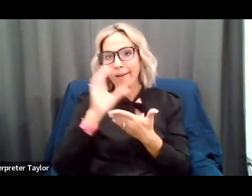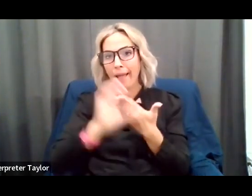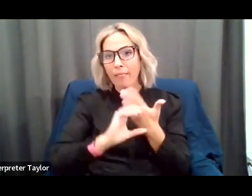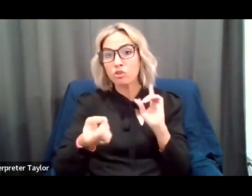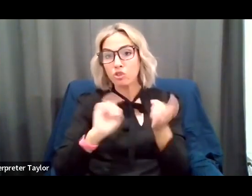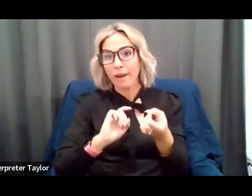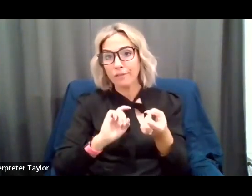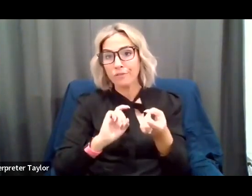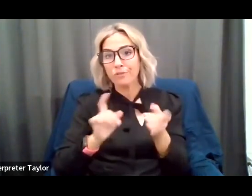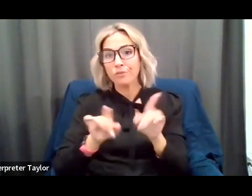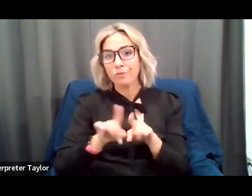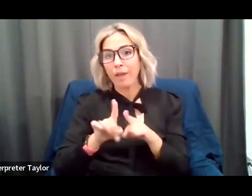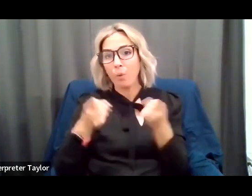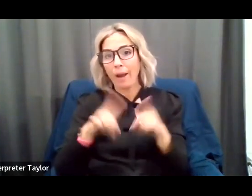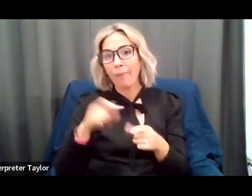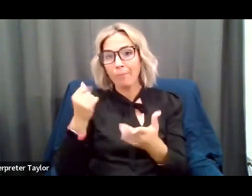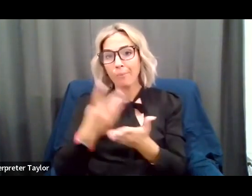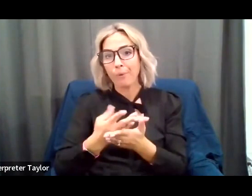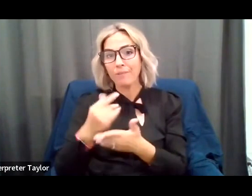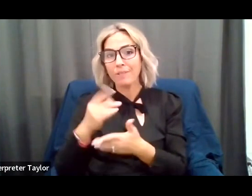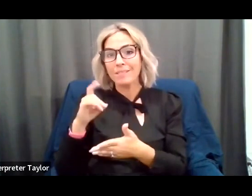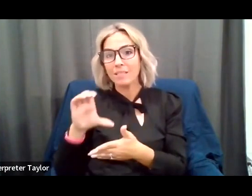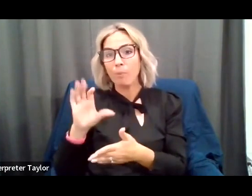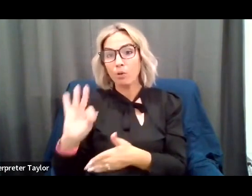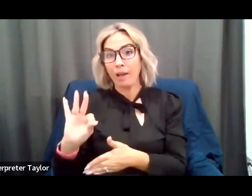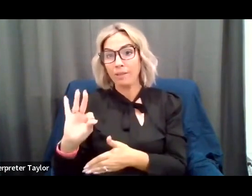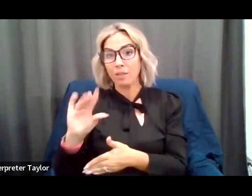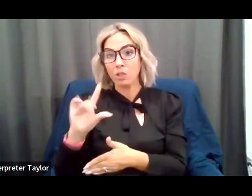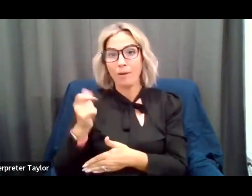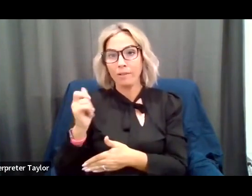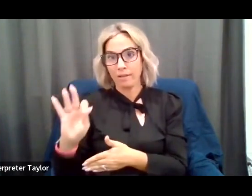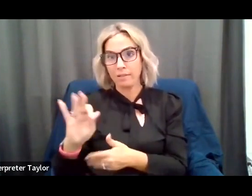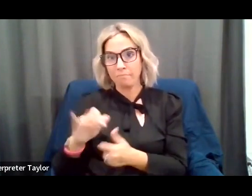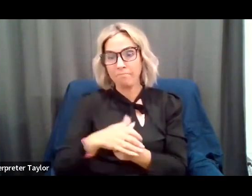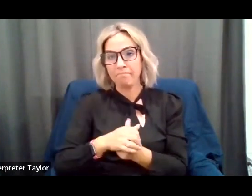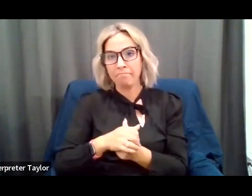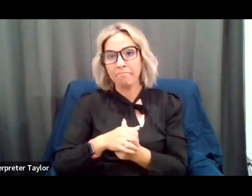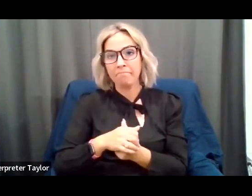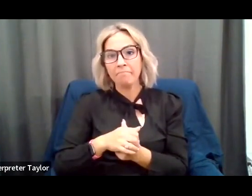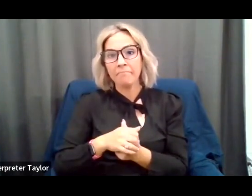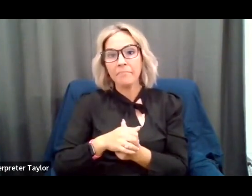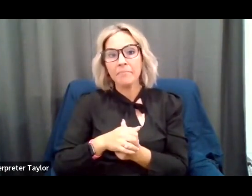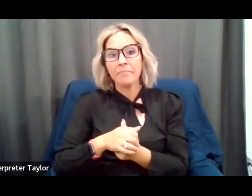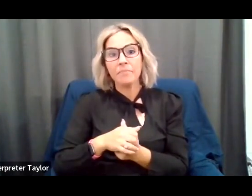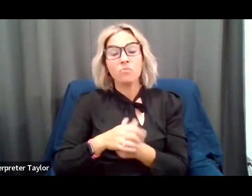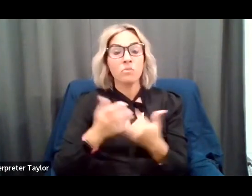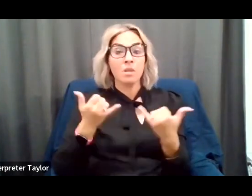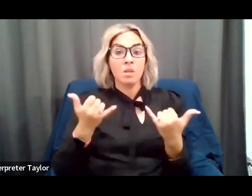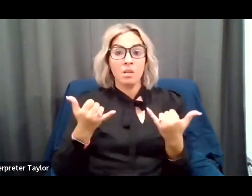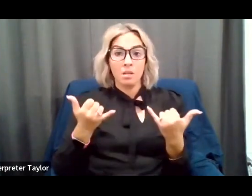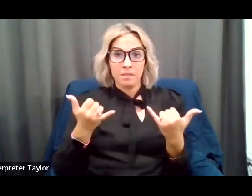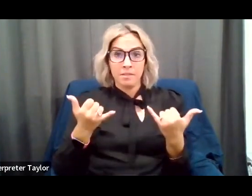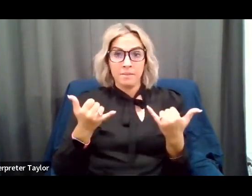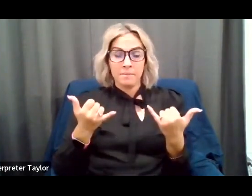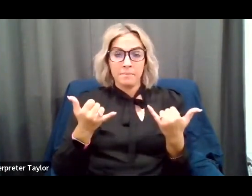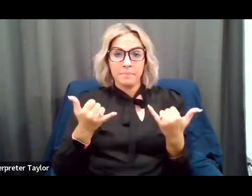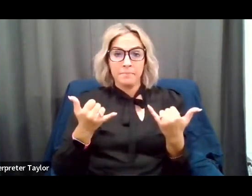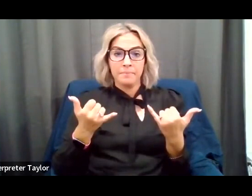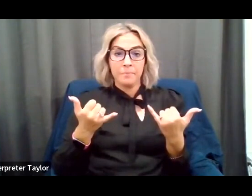such as the one that was approved in December 9, 2019. Now, the good news